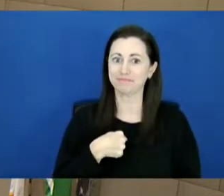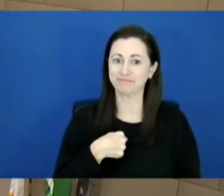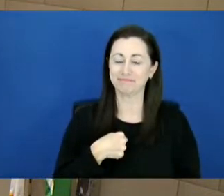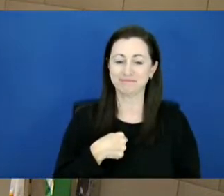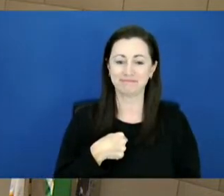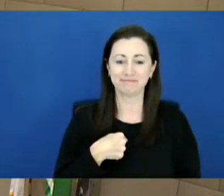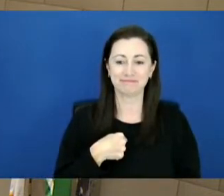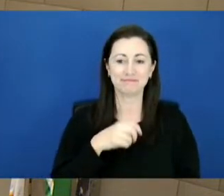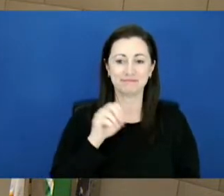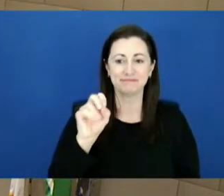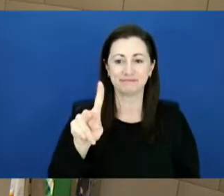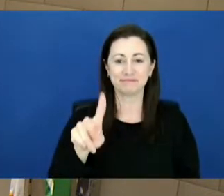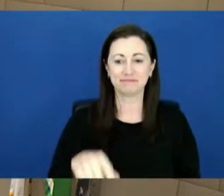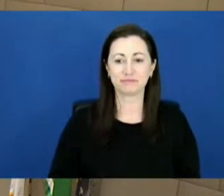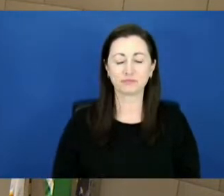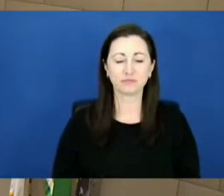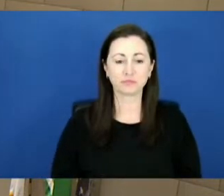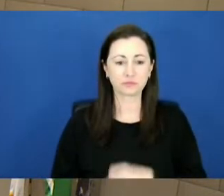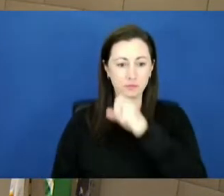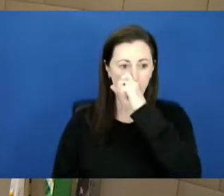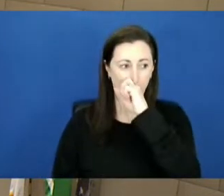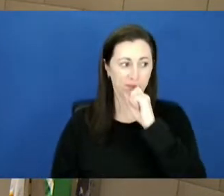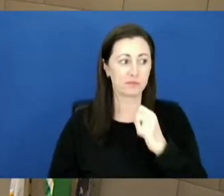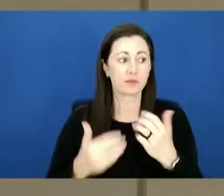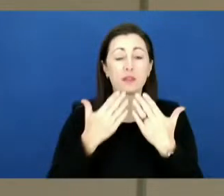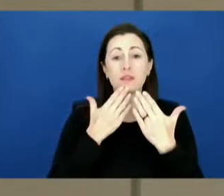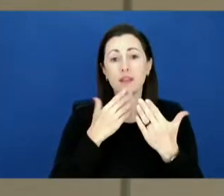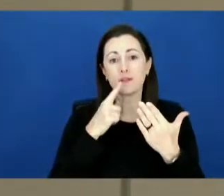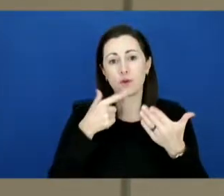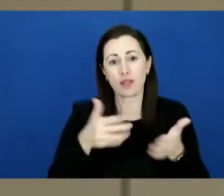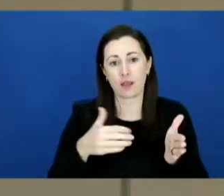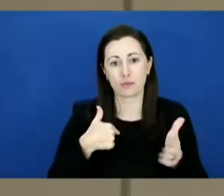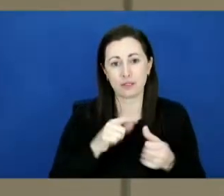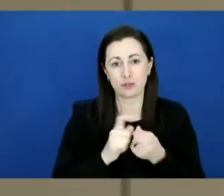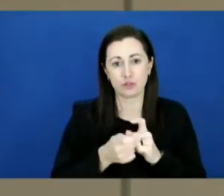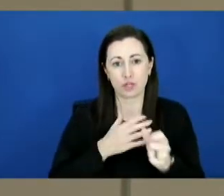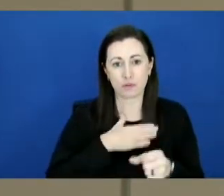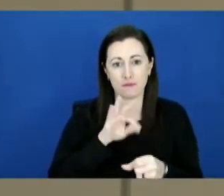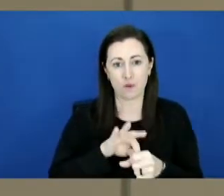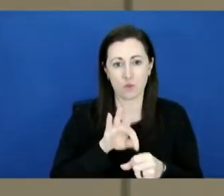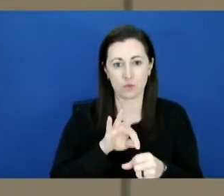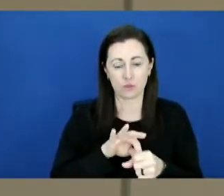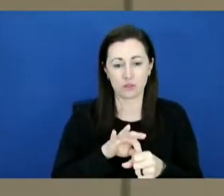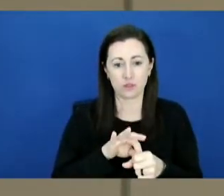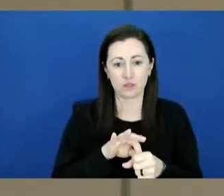COMMISSIONER POWELL. I TOTALLY HAVE A REPORT. GREAT.